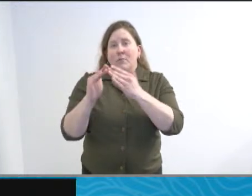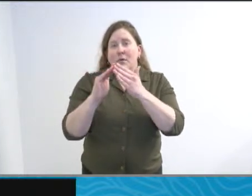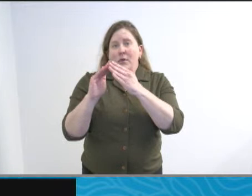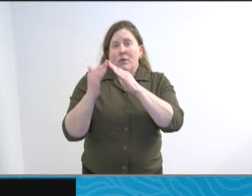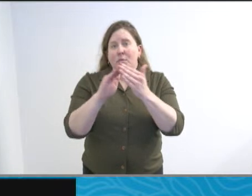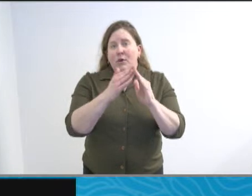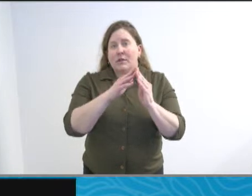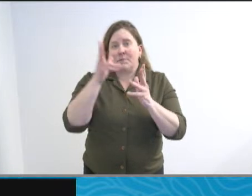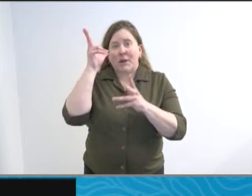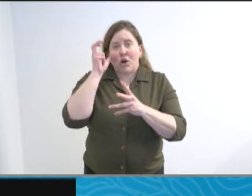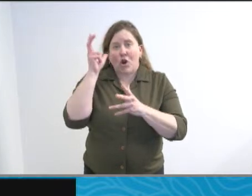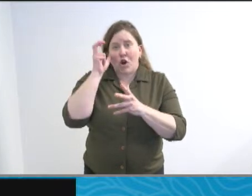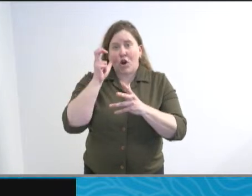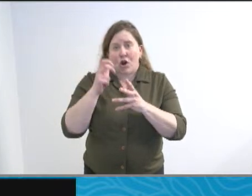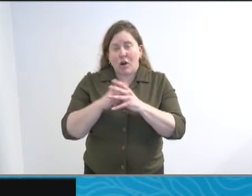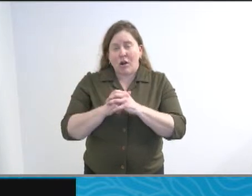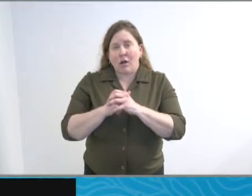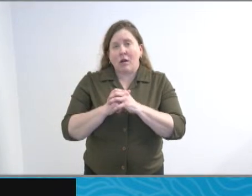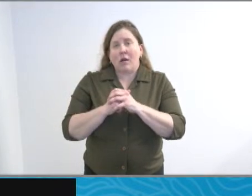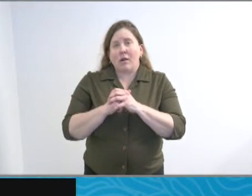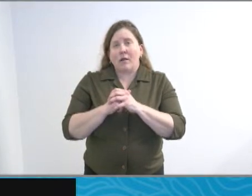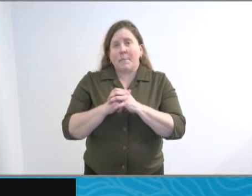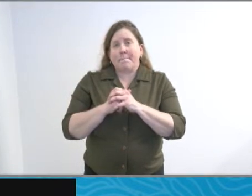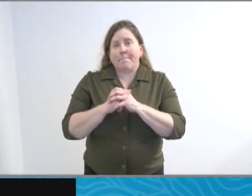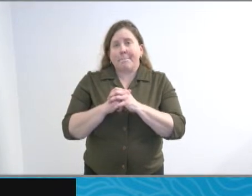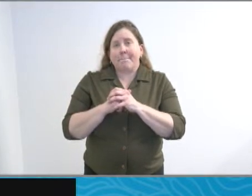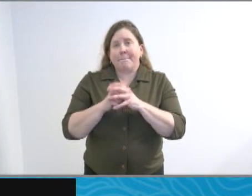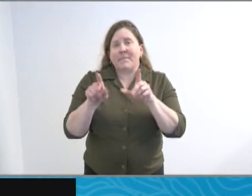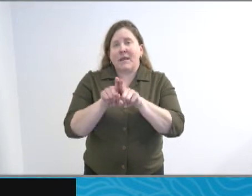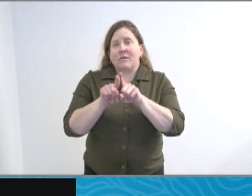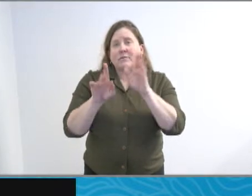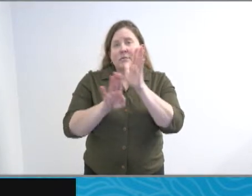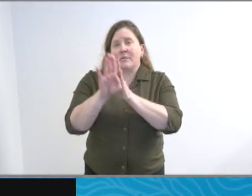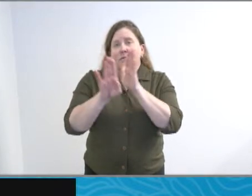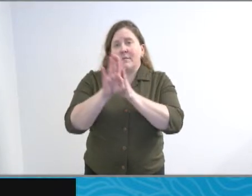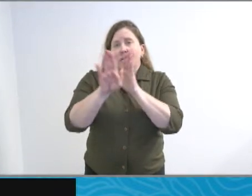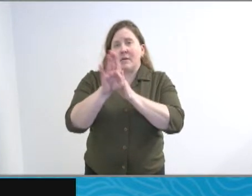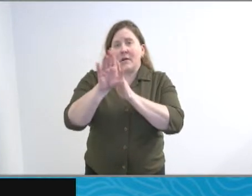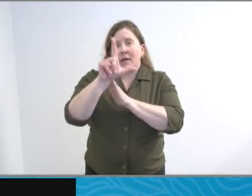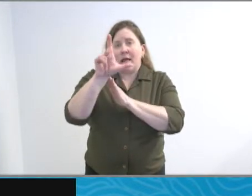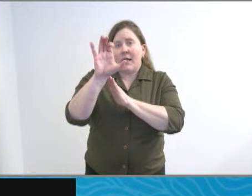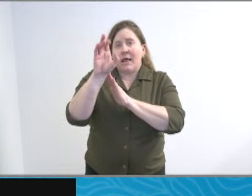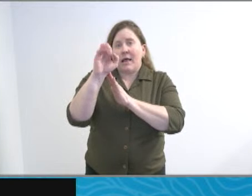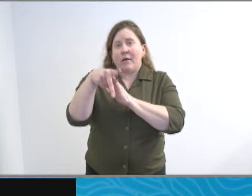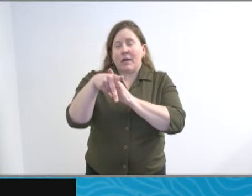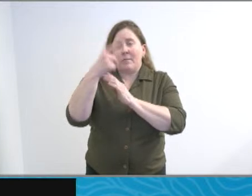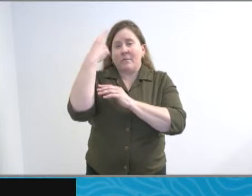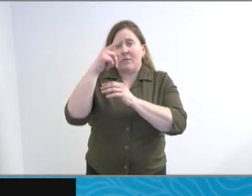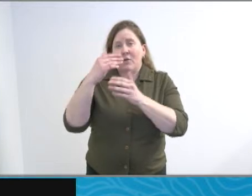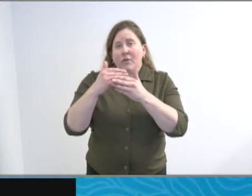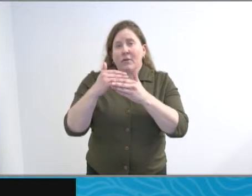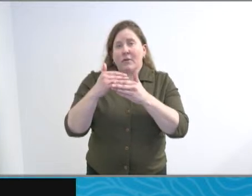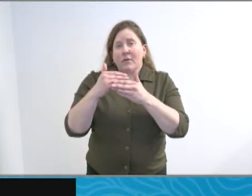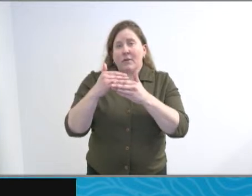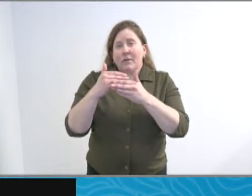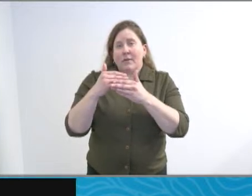with us, whether as we are developing this new LCAP for this coming year, or through the visioning process,